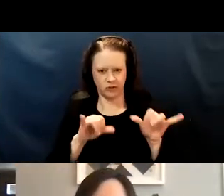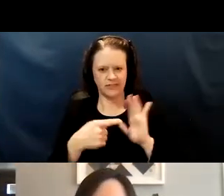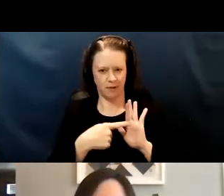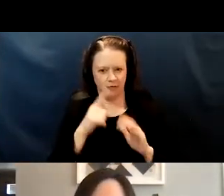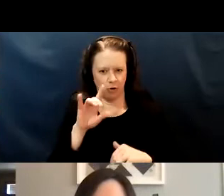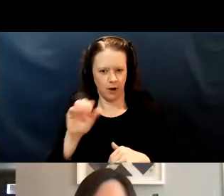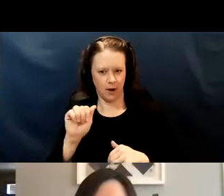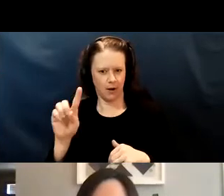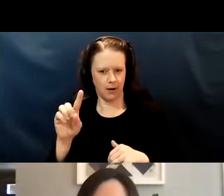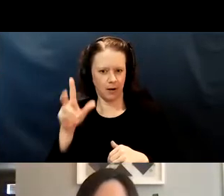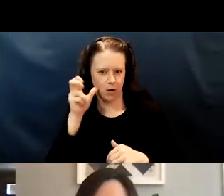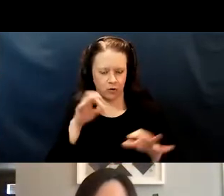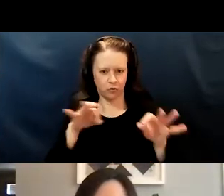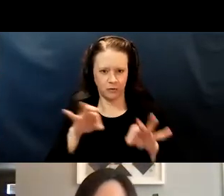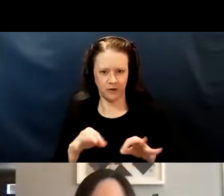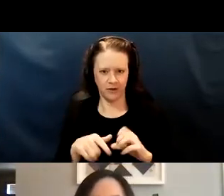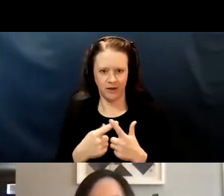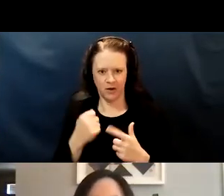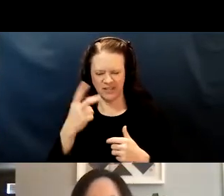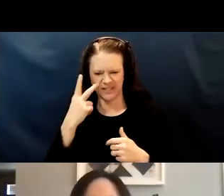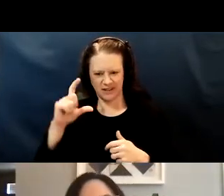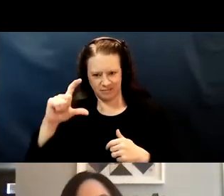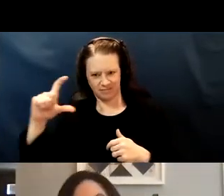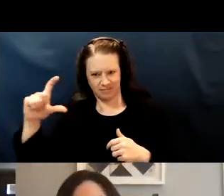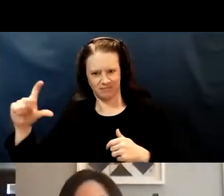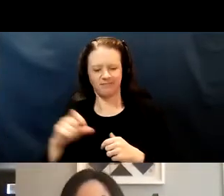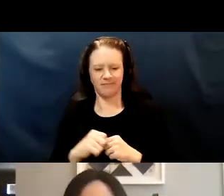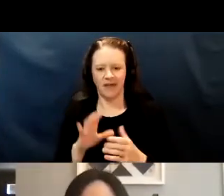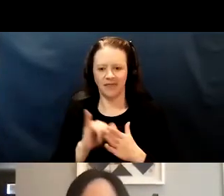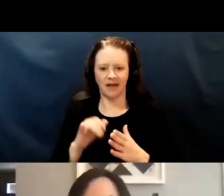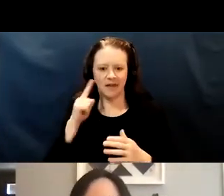like the right side of a parentheses. That signifies sound. Because